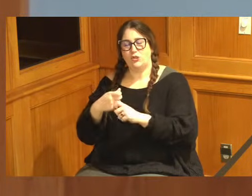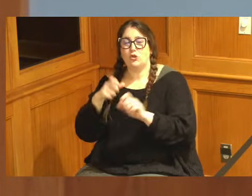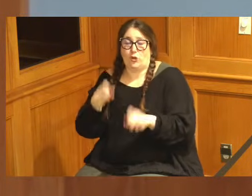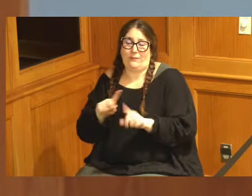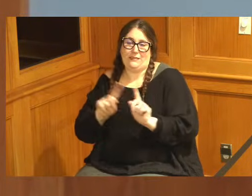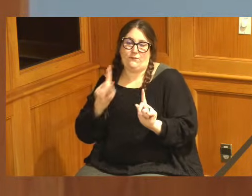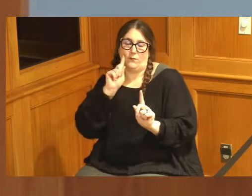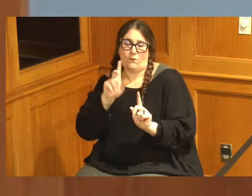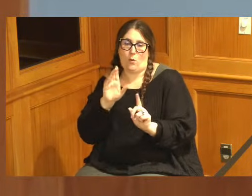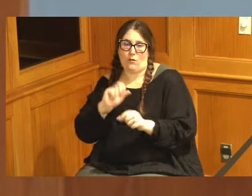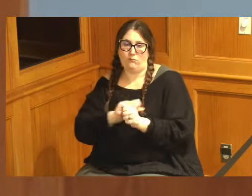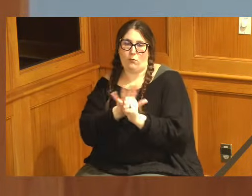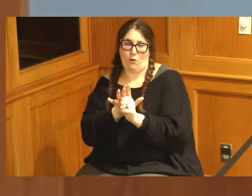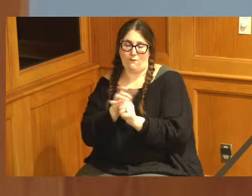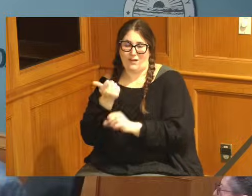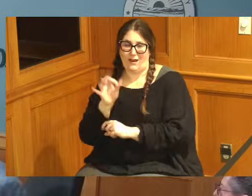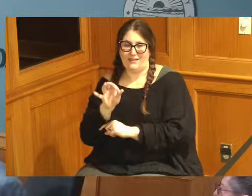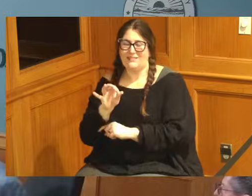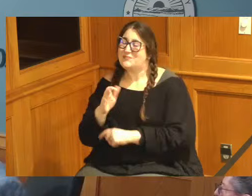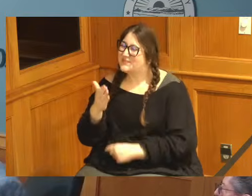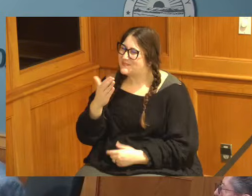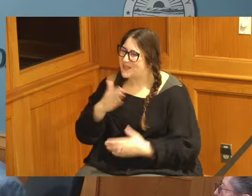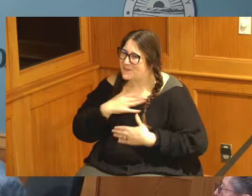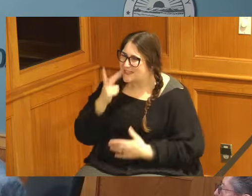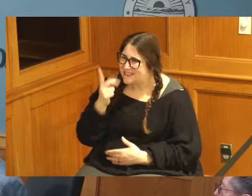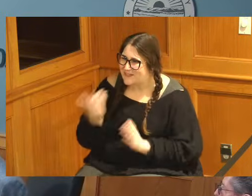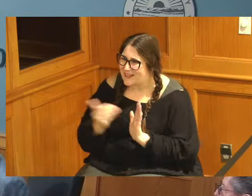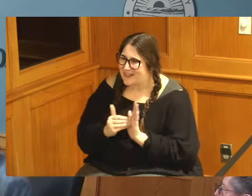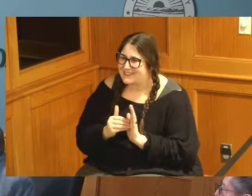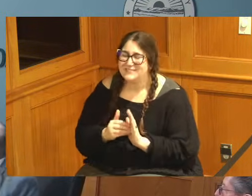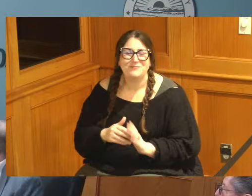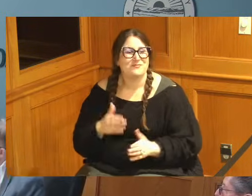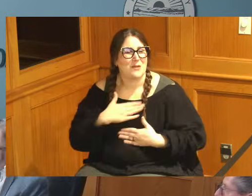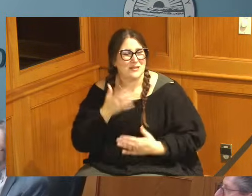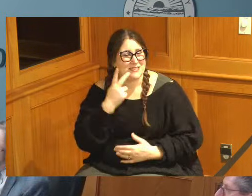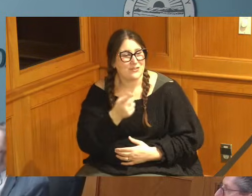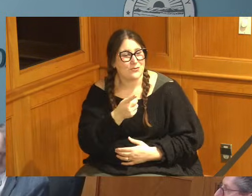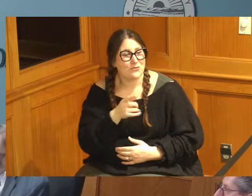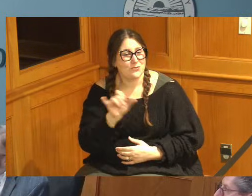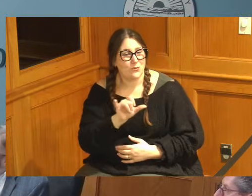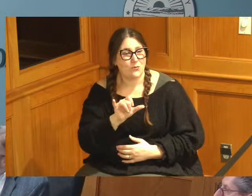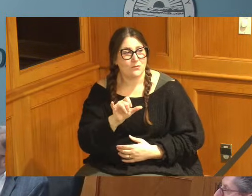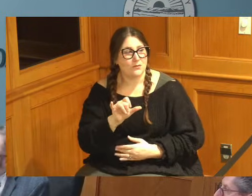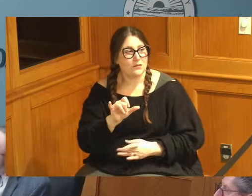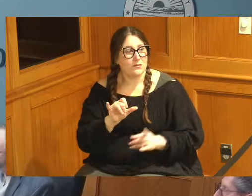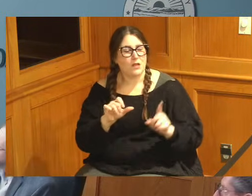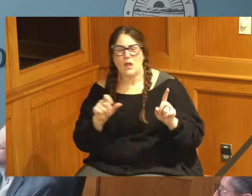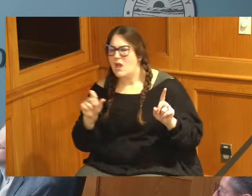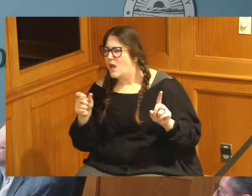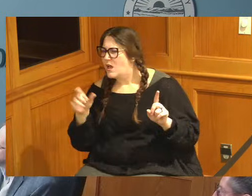Great. Thank you. So, so nice to see you again. To see you all. Good to see you also. Question. Um,